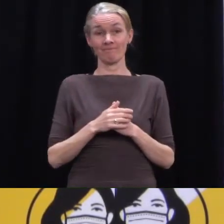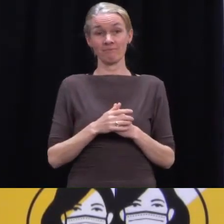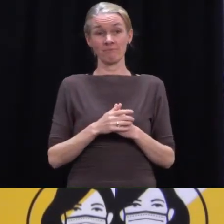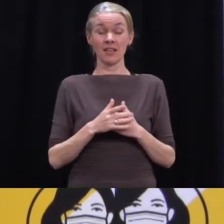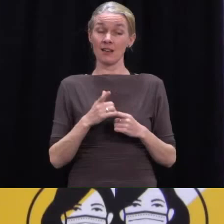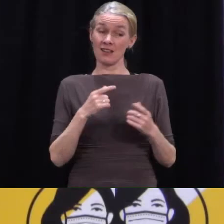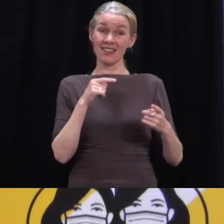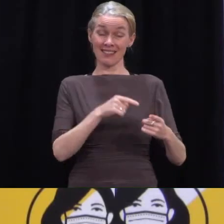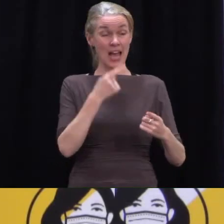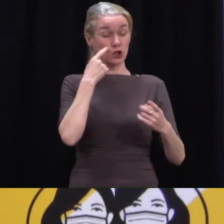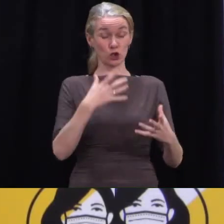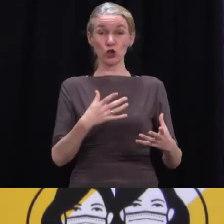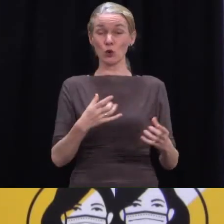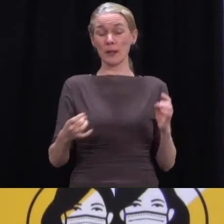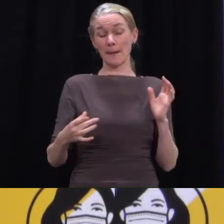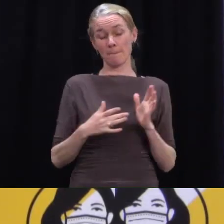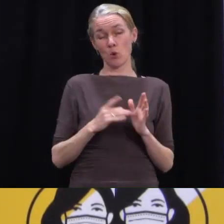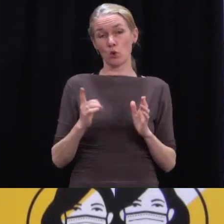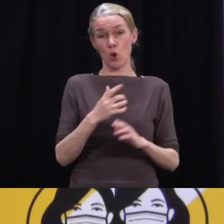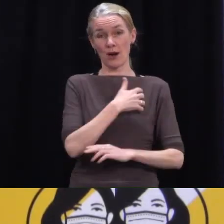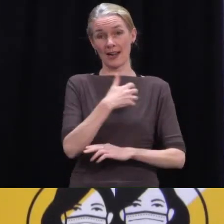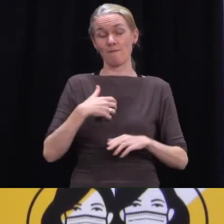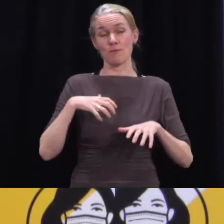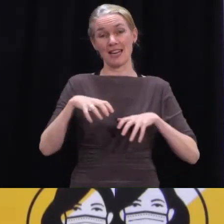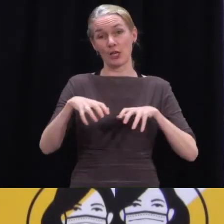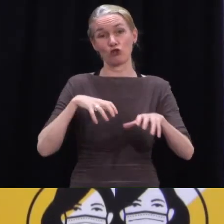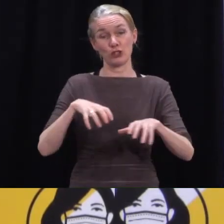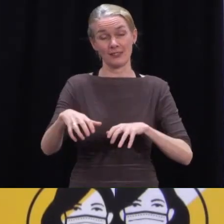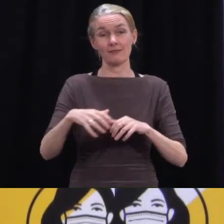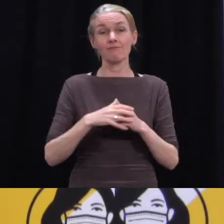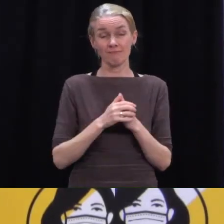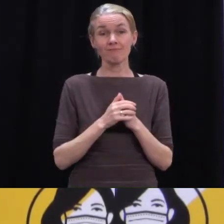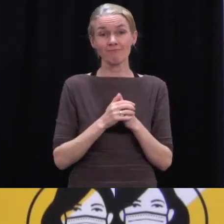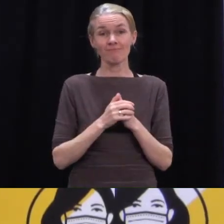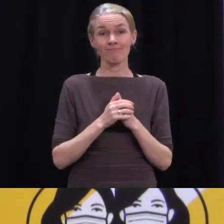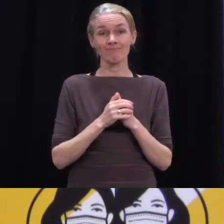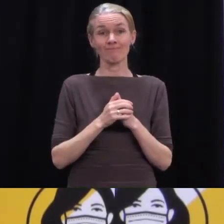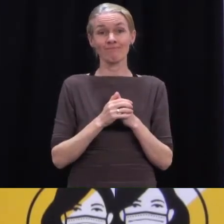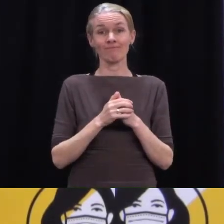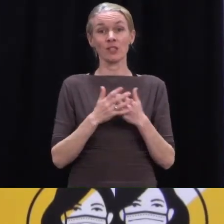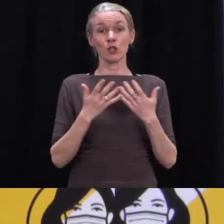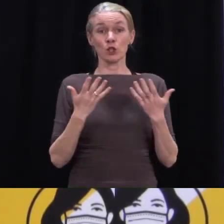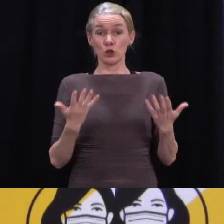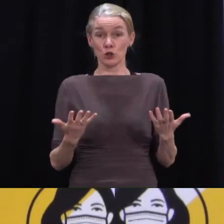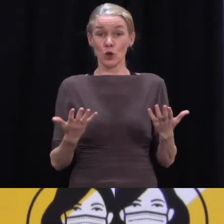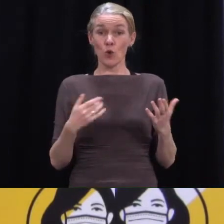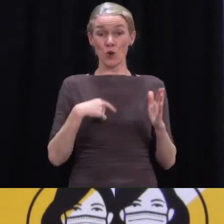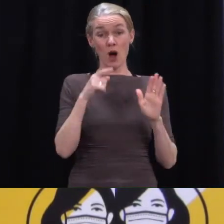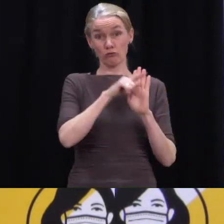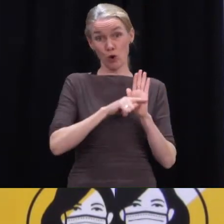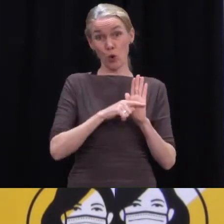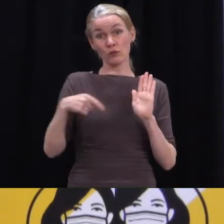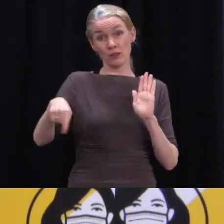did that make you feel >> Oh, this for me is a reminder of why for now our elimination strategy is important and why our vaccination strategy is so